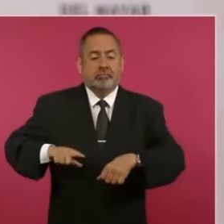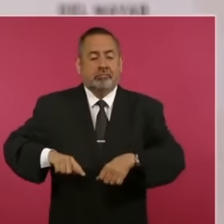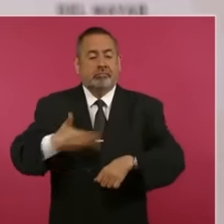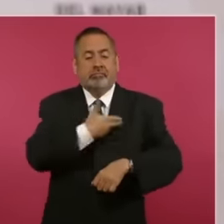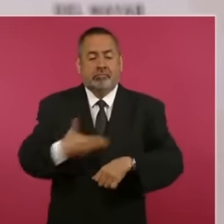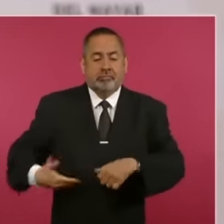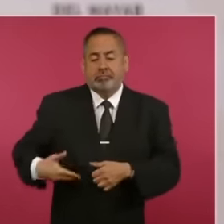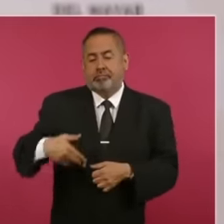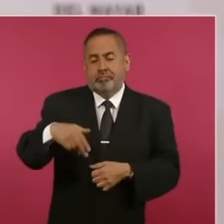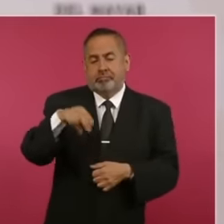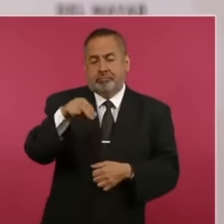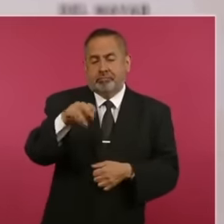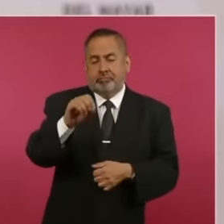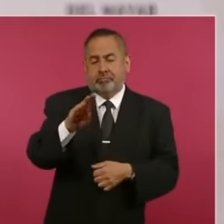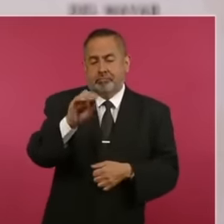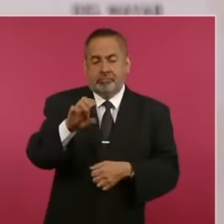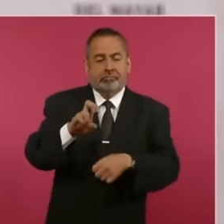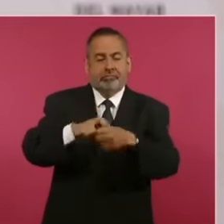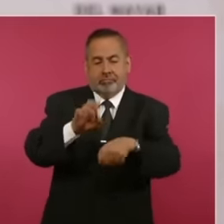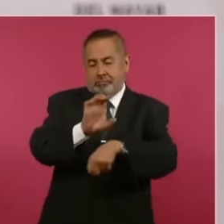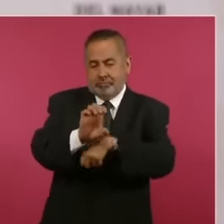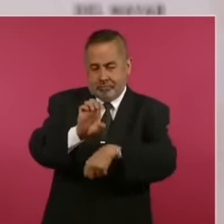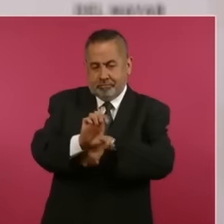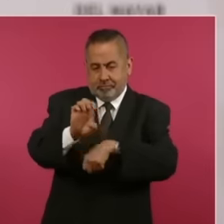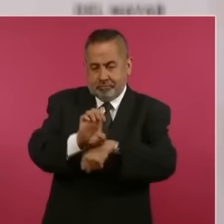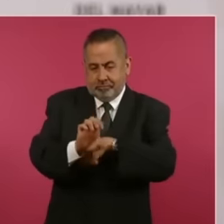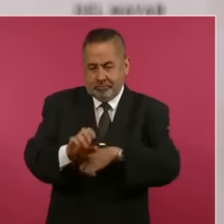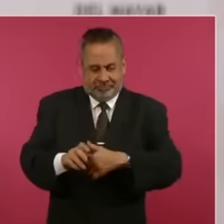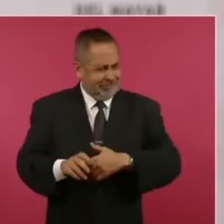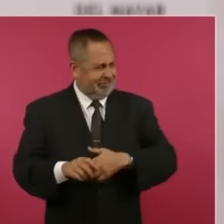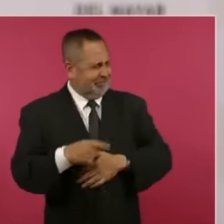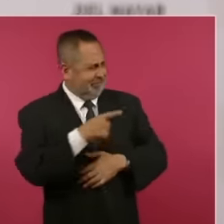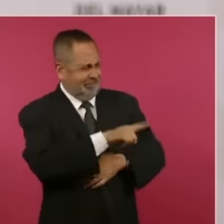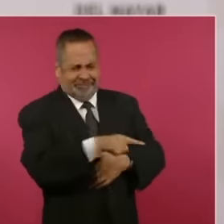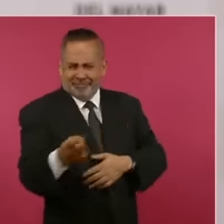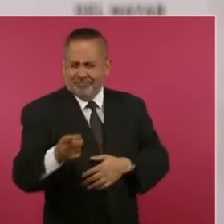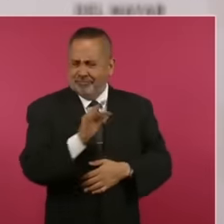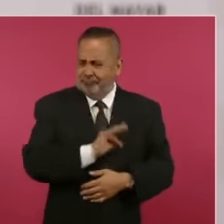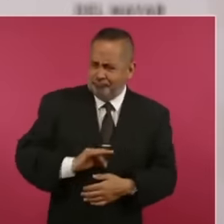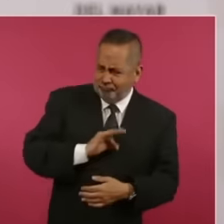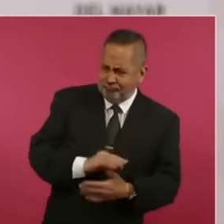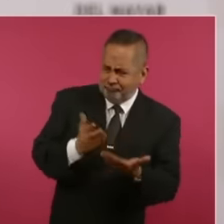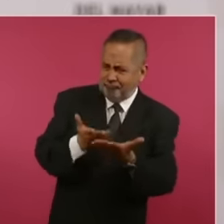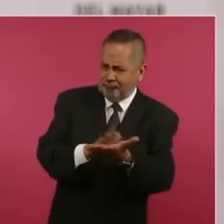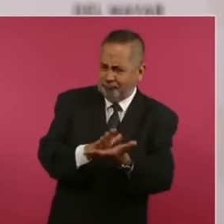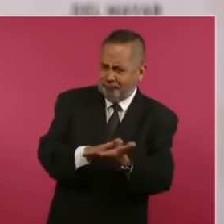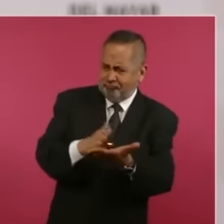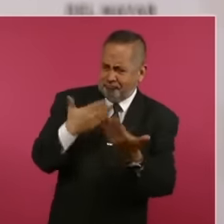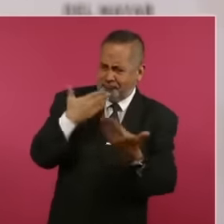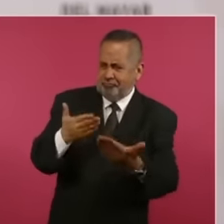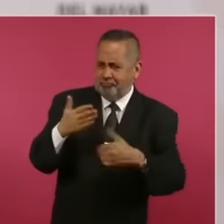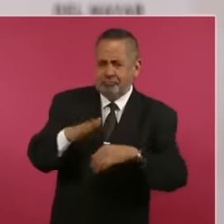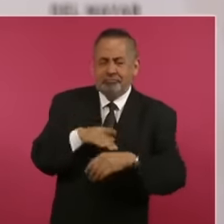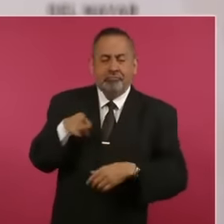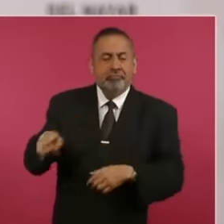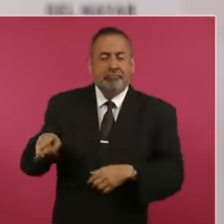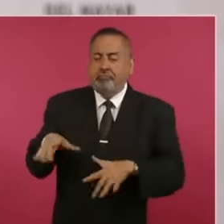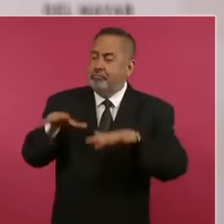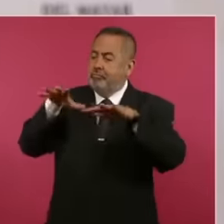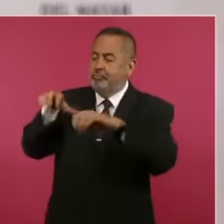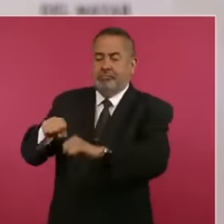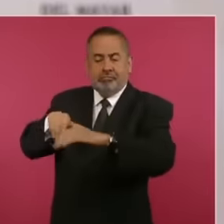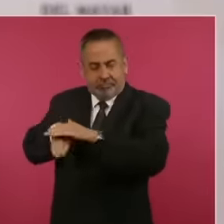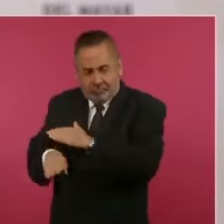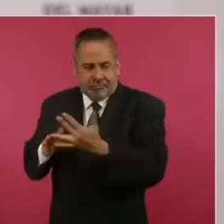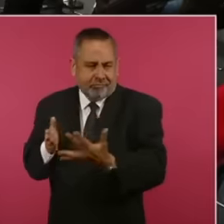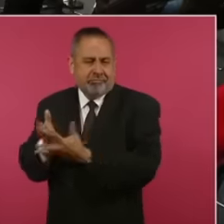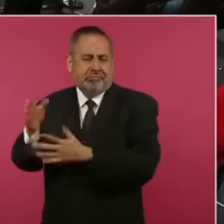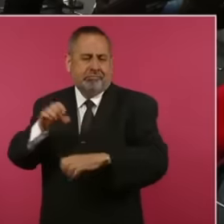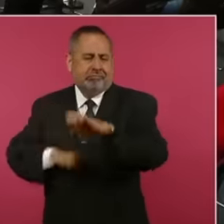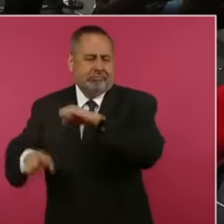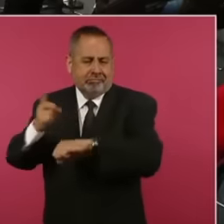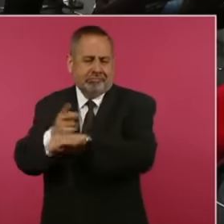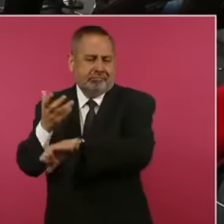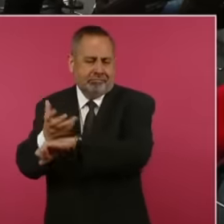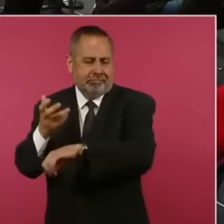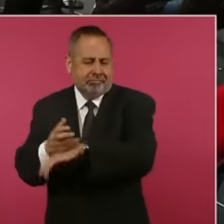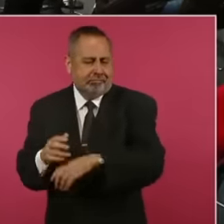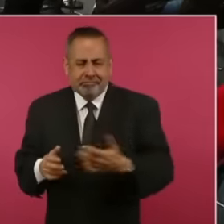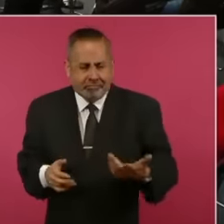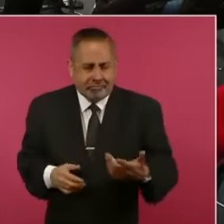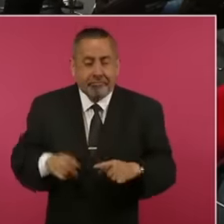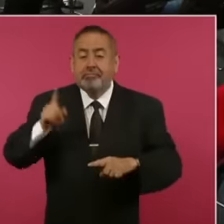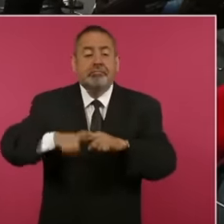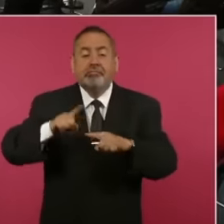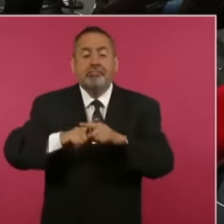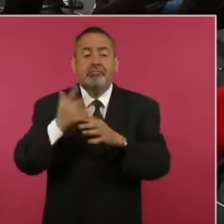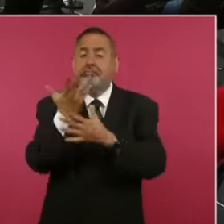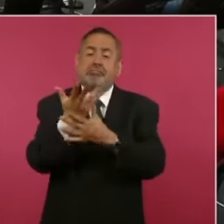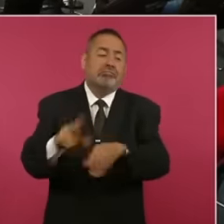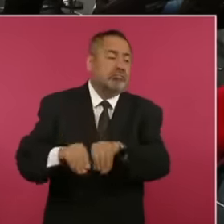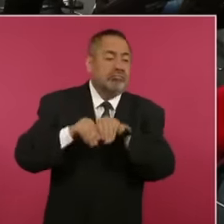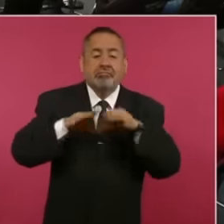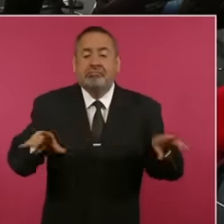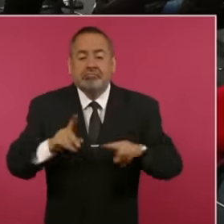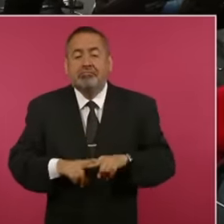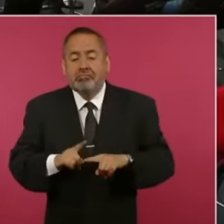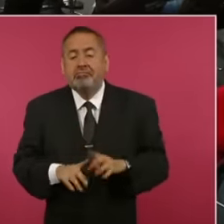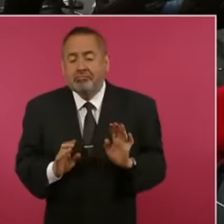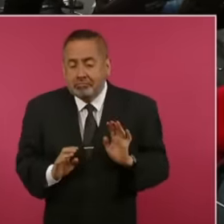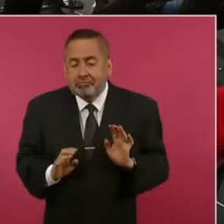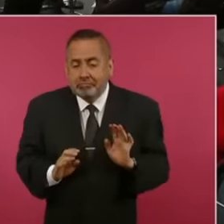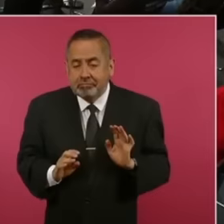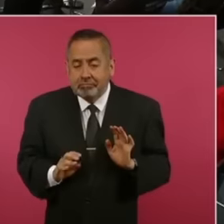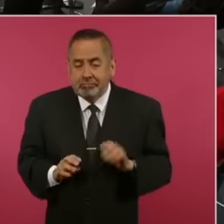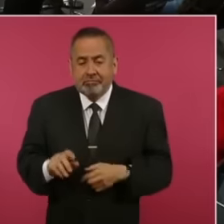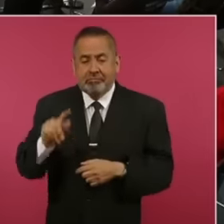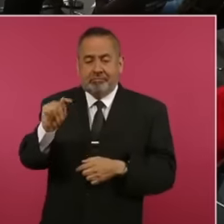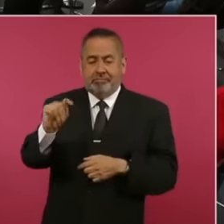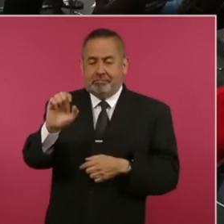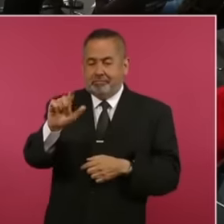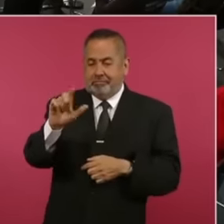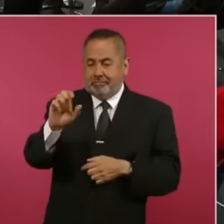Noboa for having taken over our embassy and they attributed it to Telemundo yes And this is the